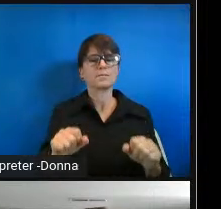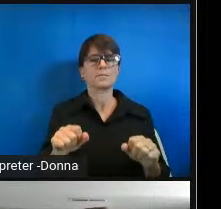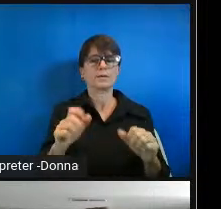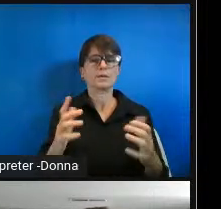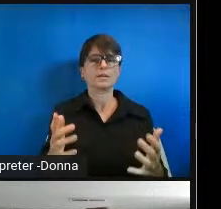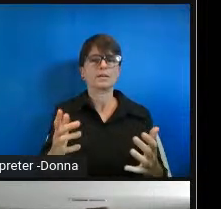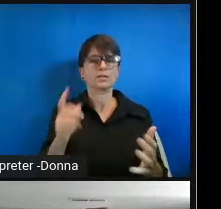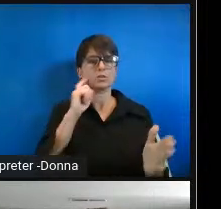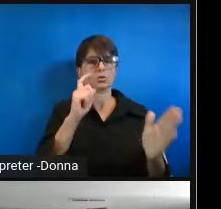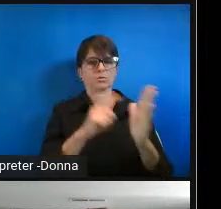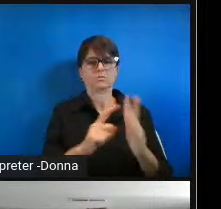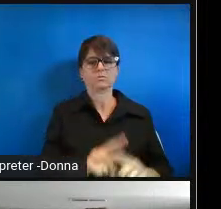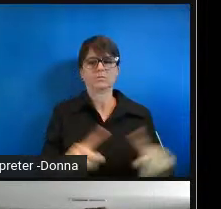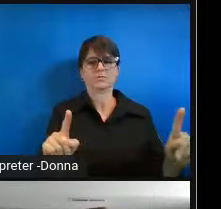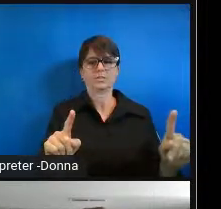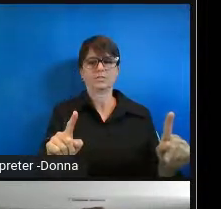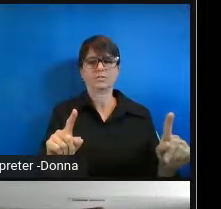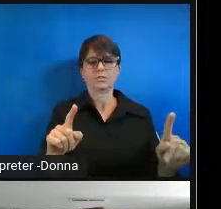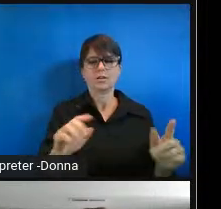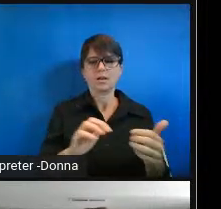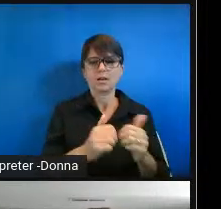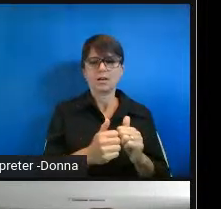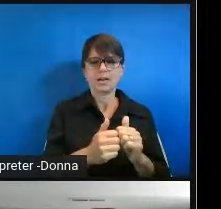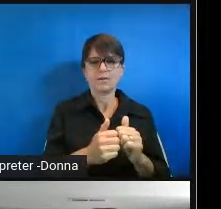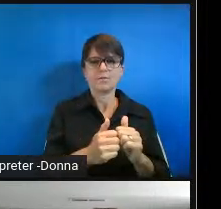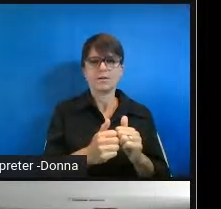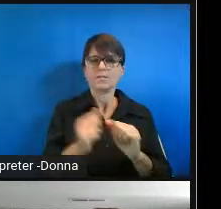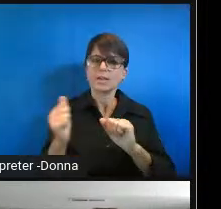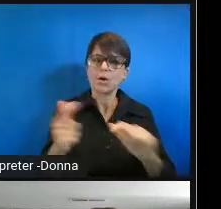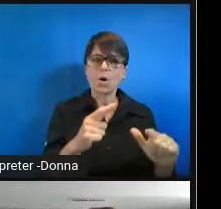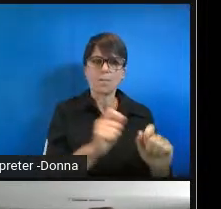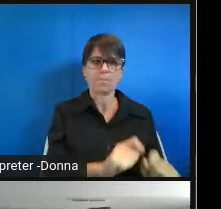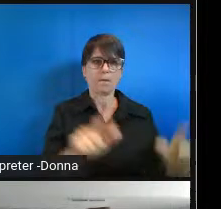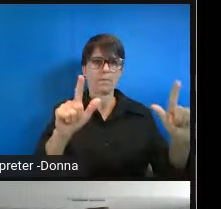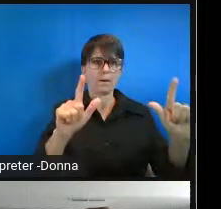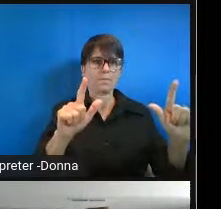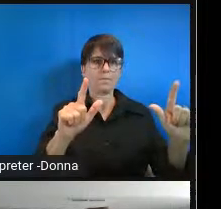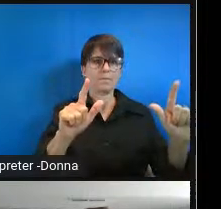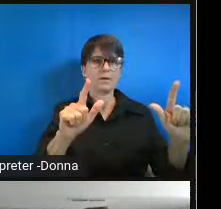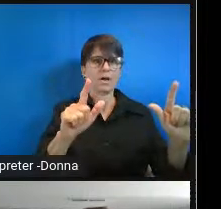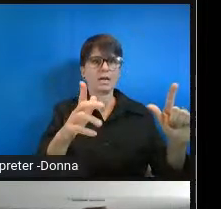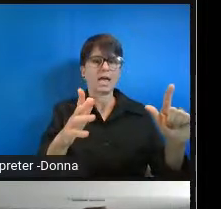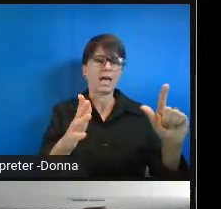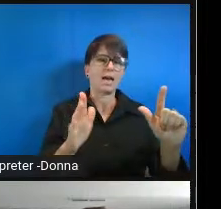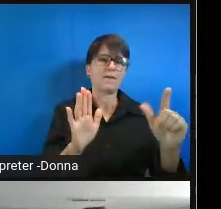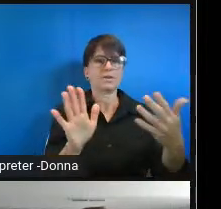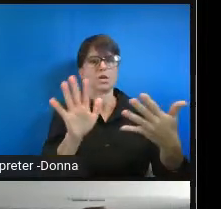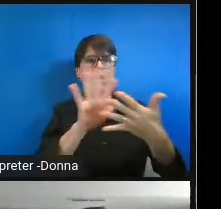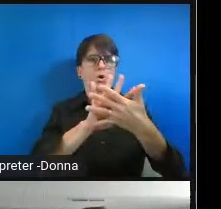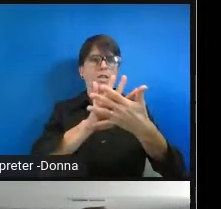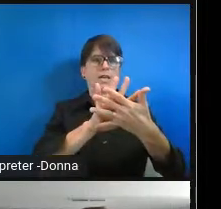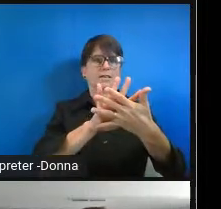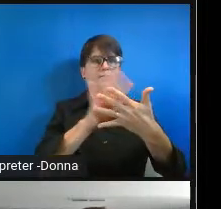Hence, it is far more common to encounter these on a webpage. These can be differentiated by the idea